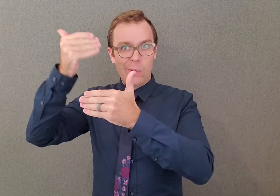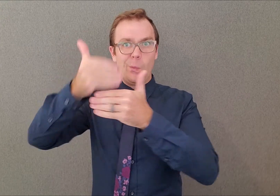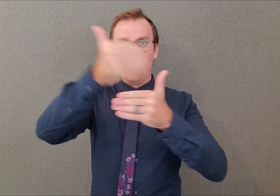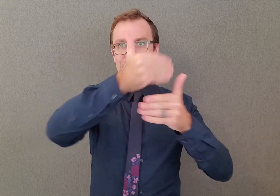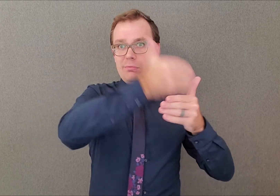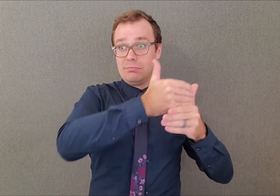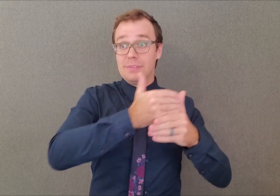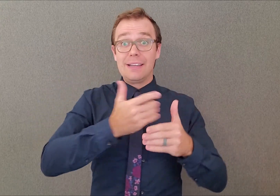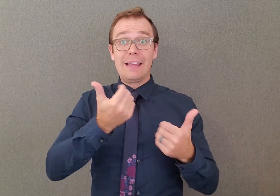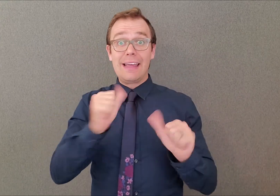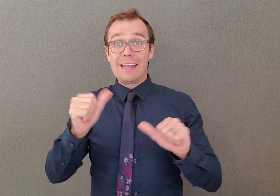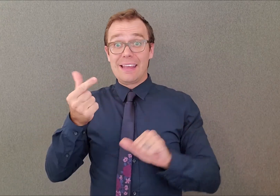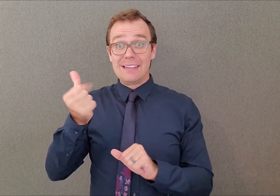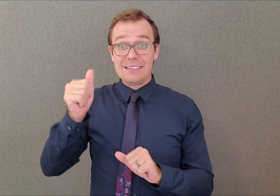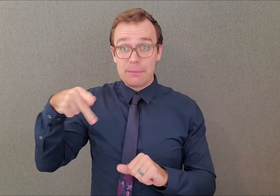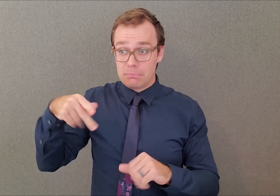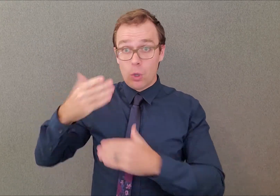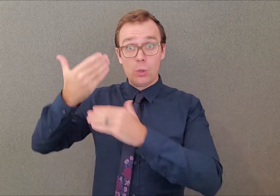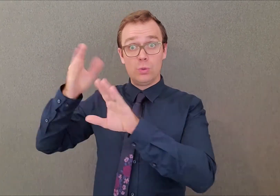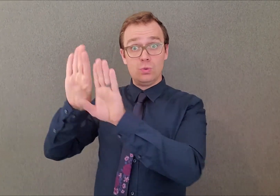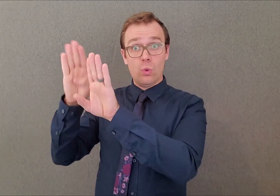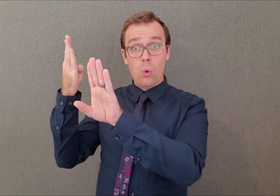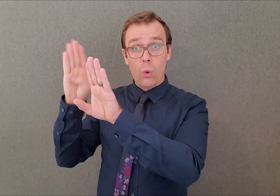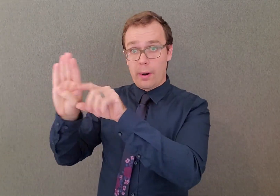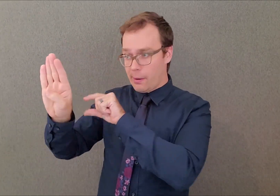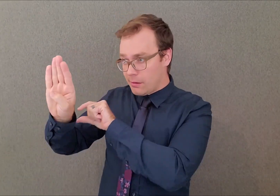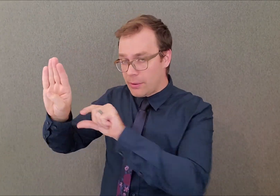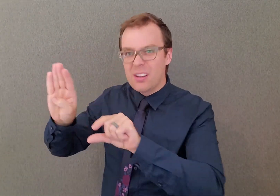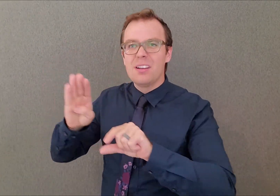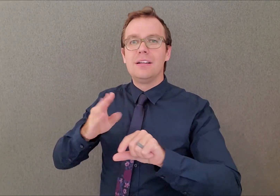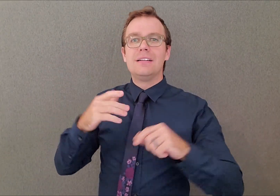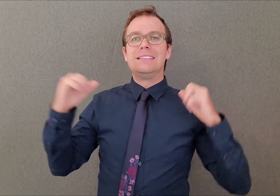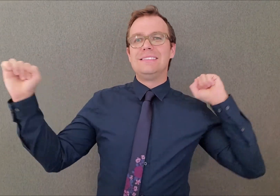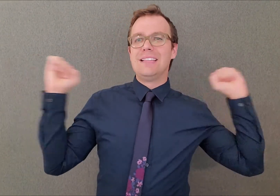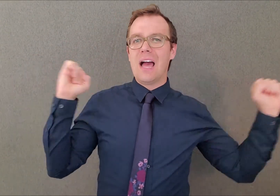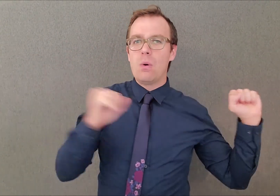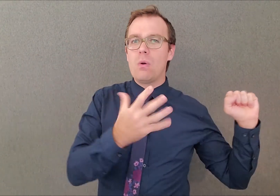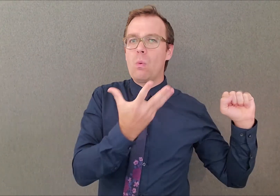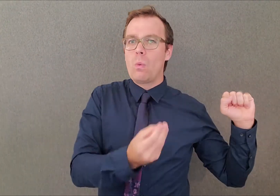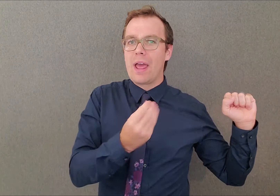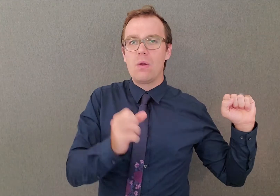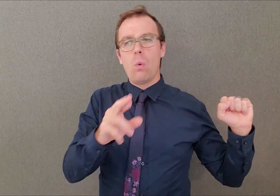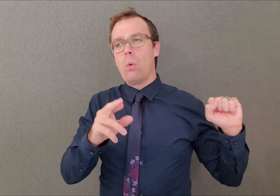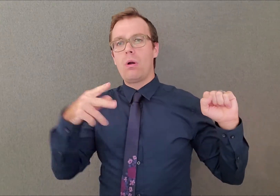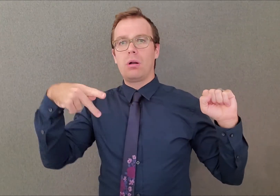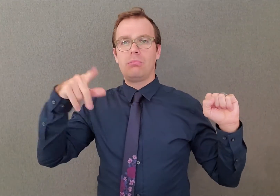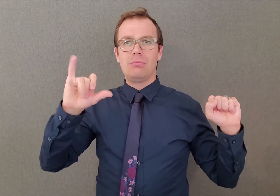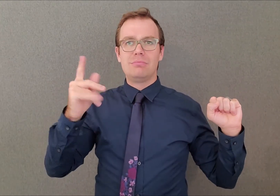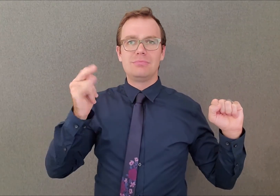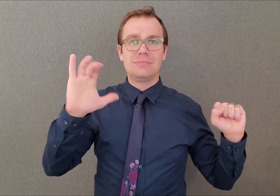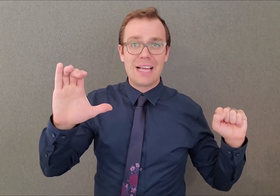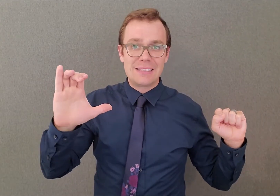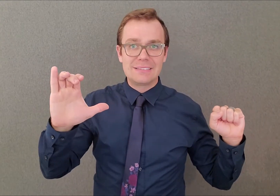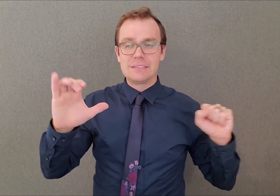Seal gaps under doorways and windows with wet towels or plastic sheeting and duct tape.